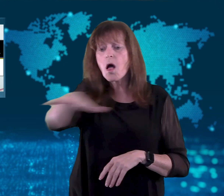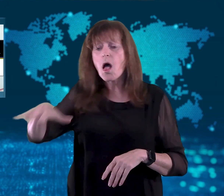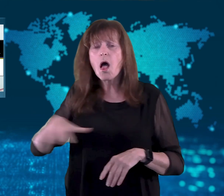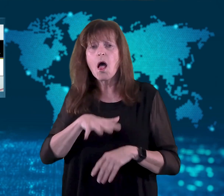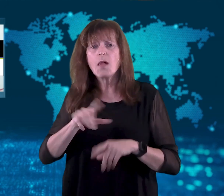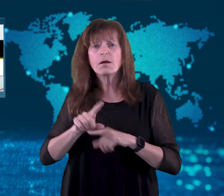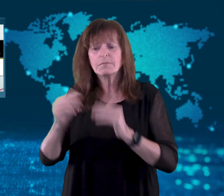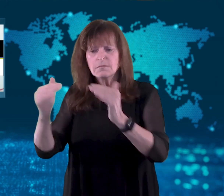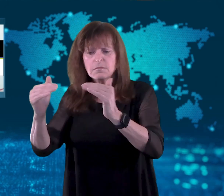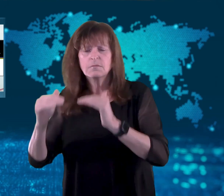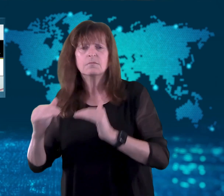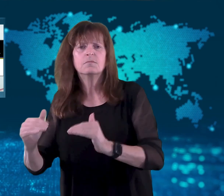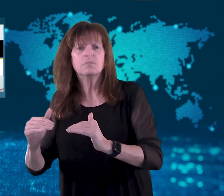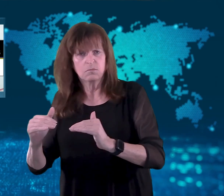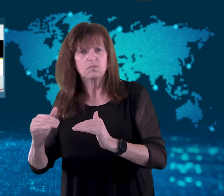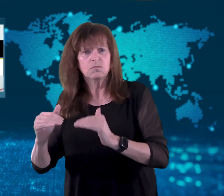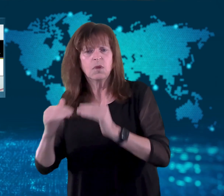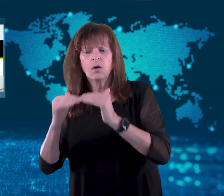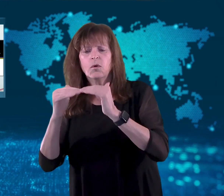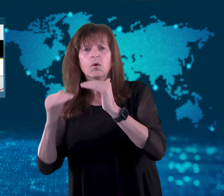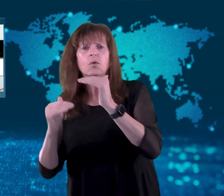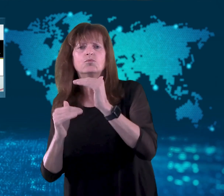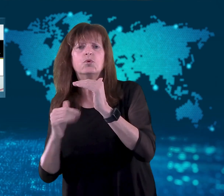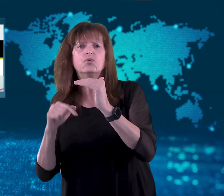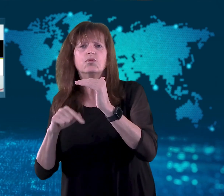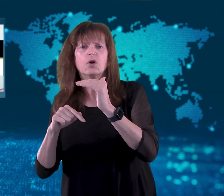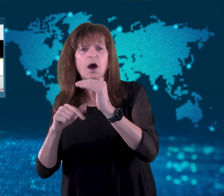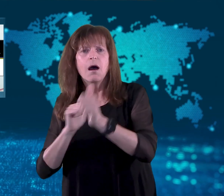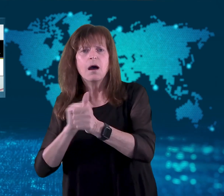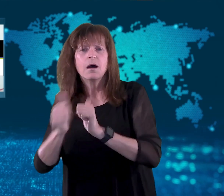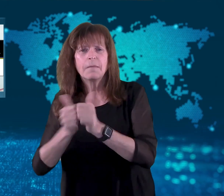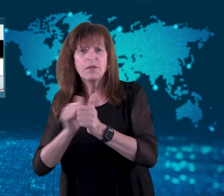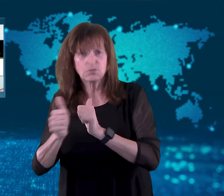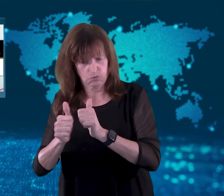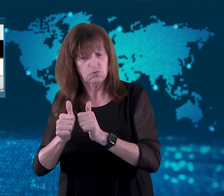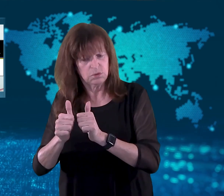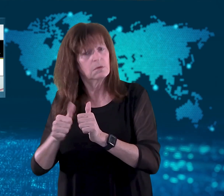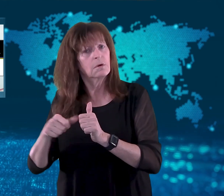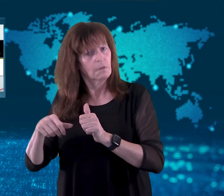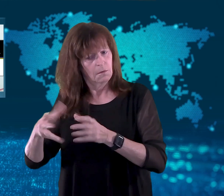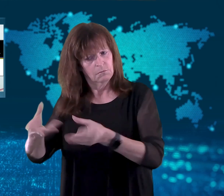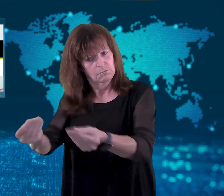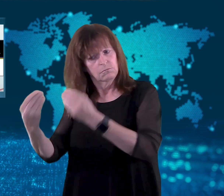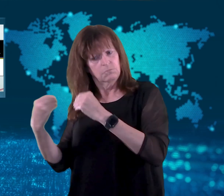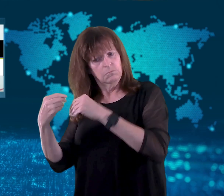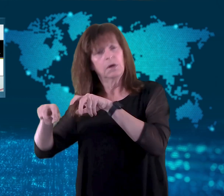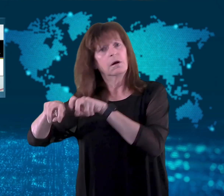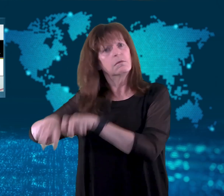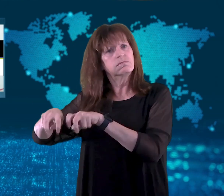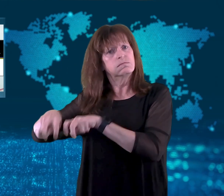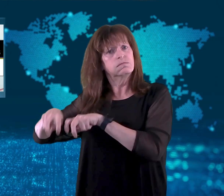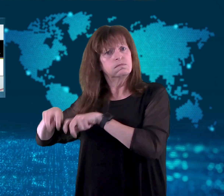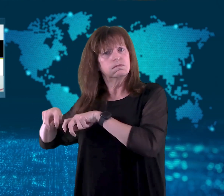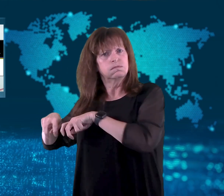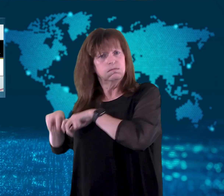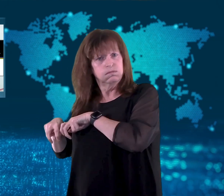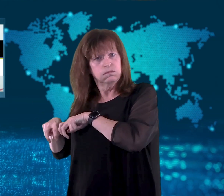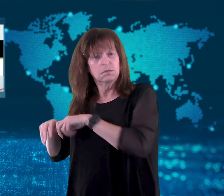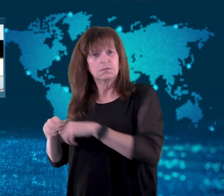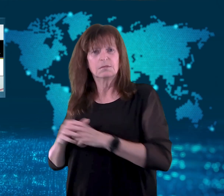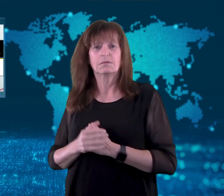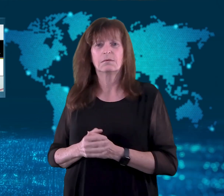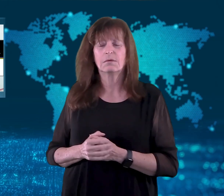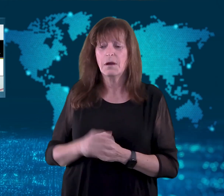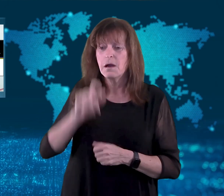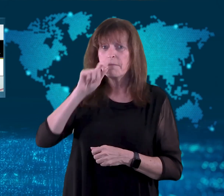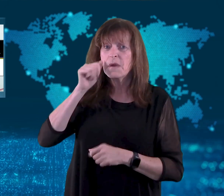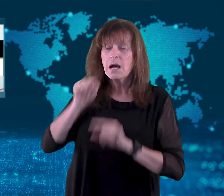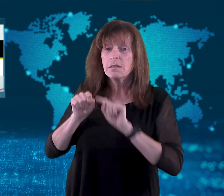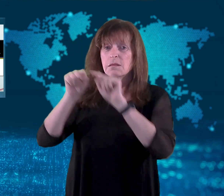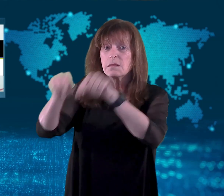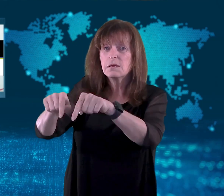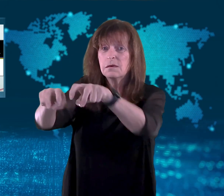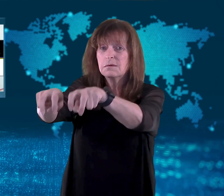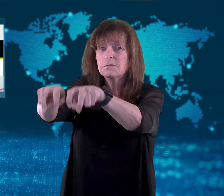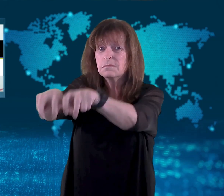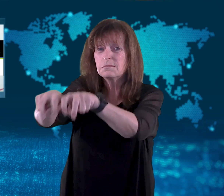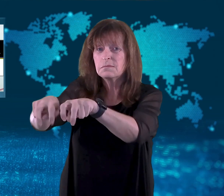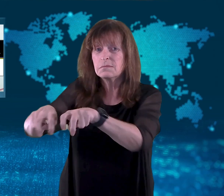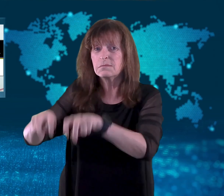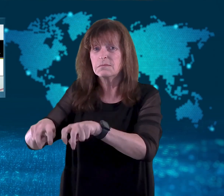He explained that all the junior competitors were seated in the economy sections.